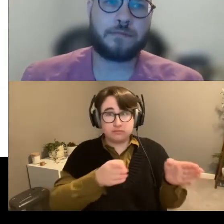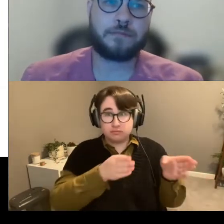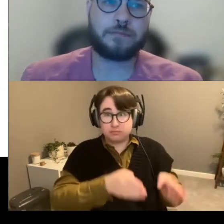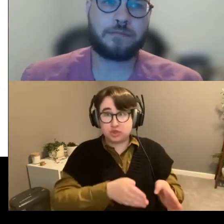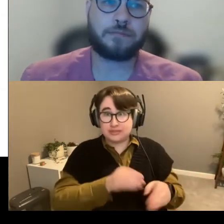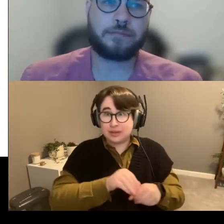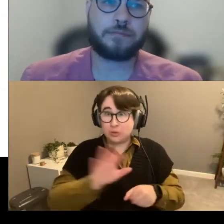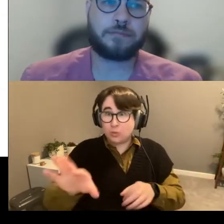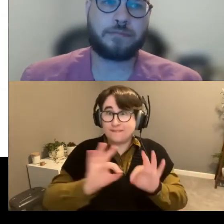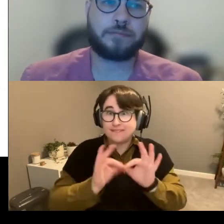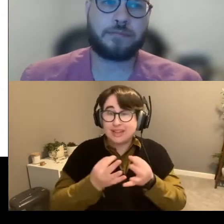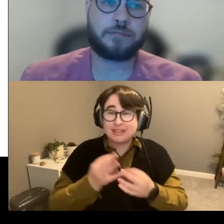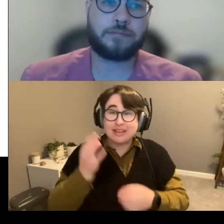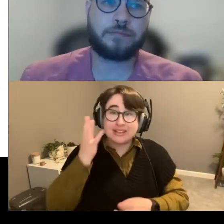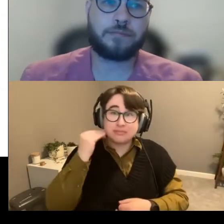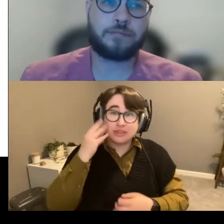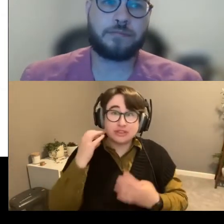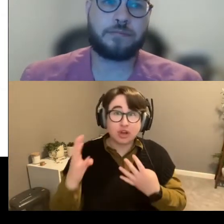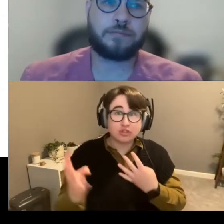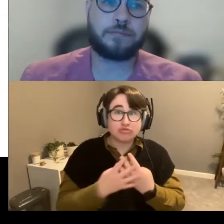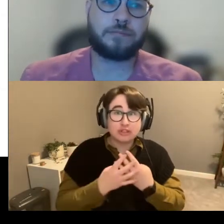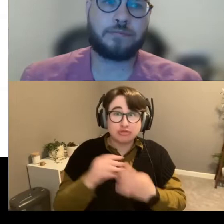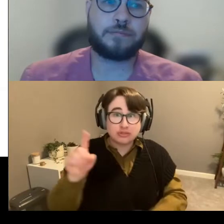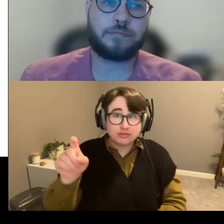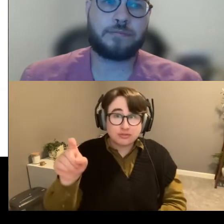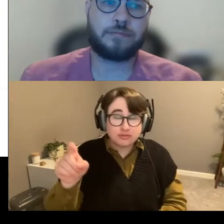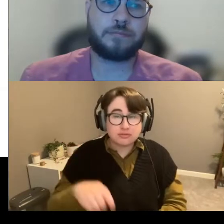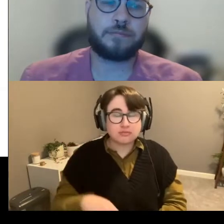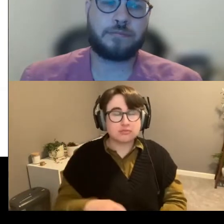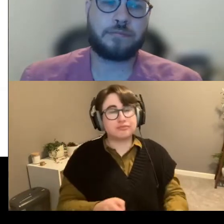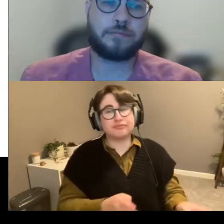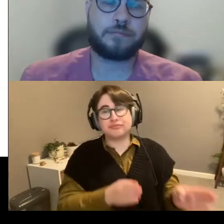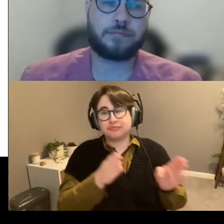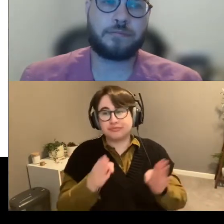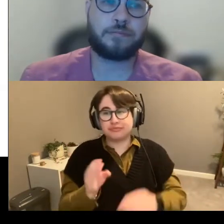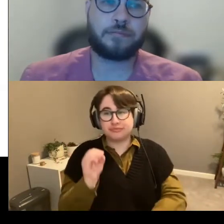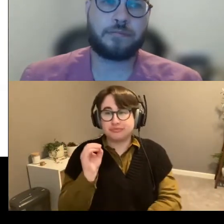experienced incarceration, or were you not sure